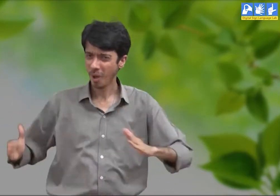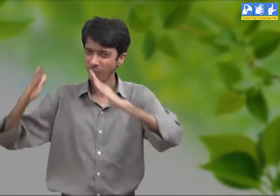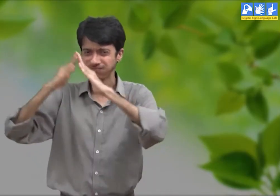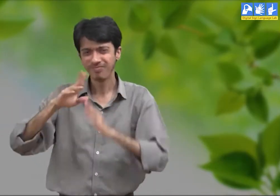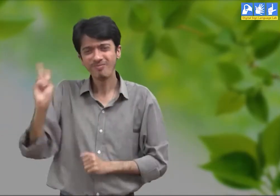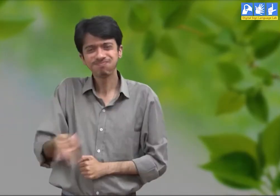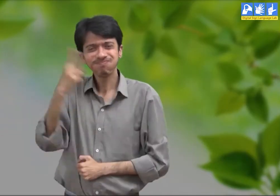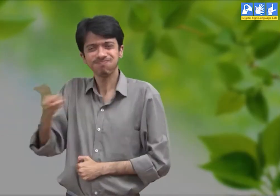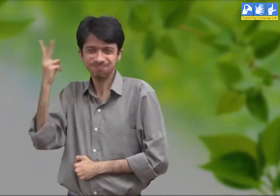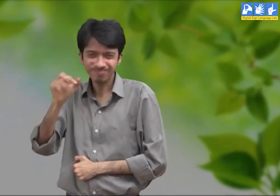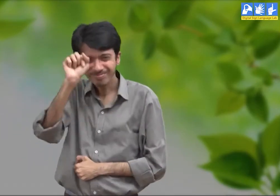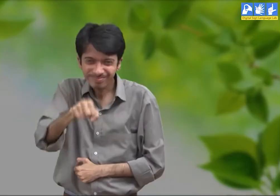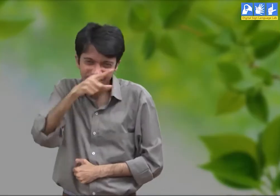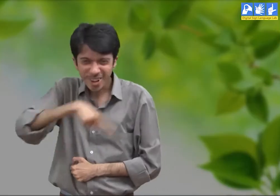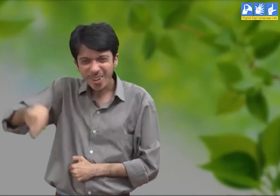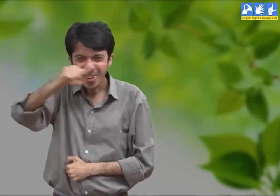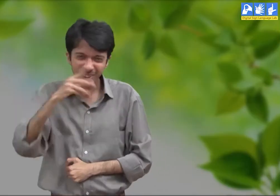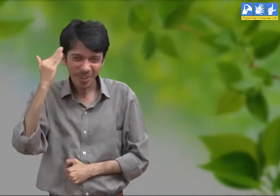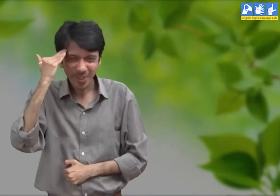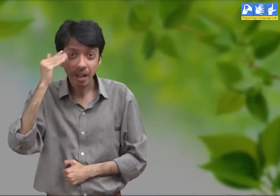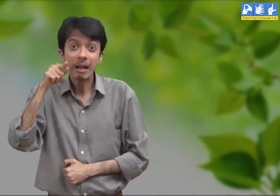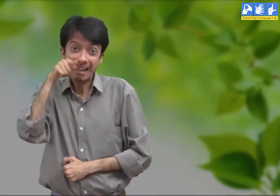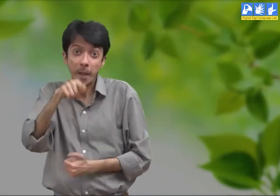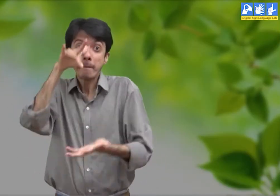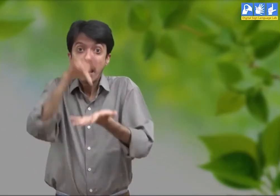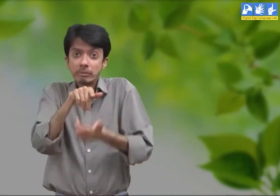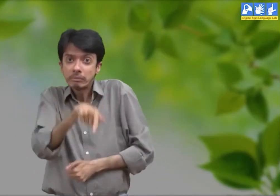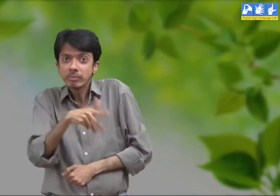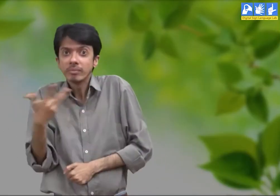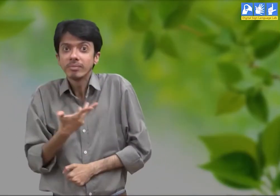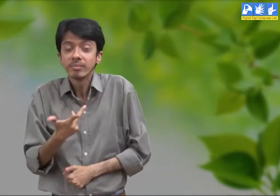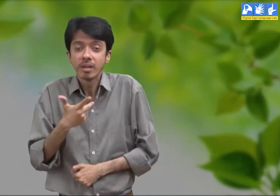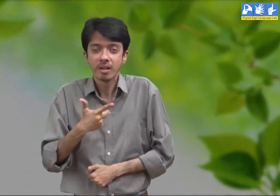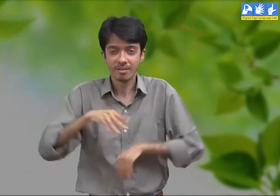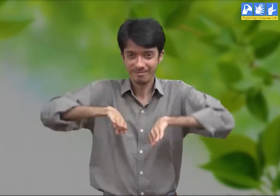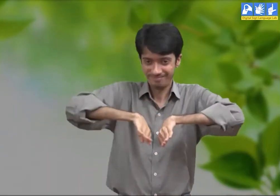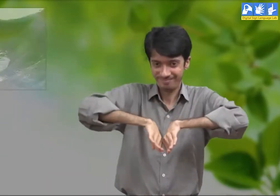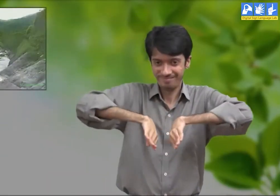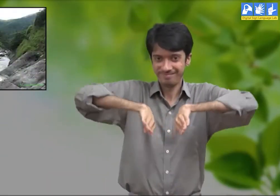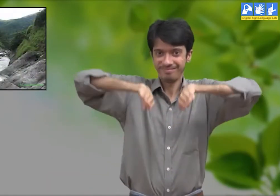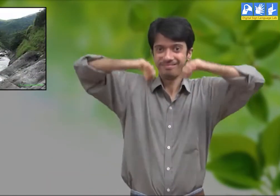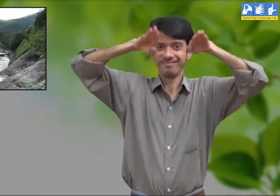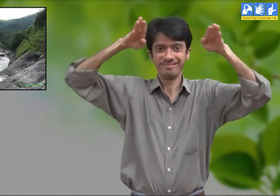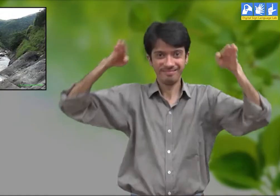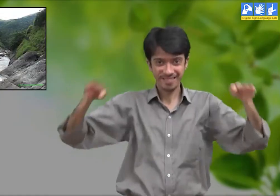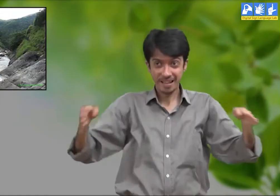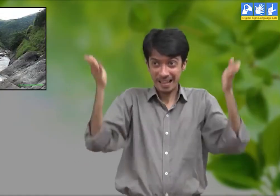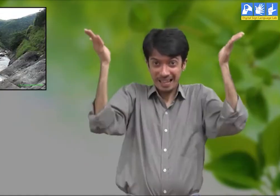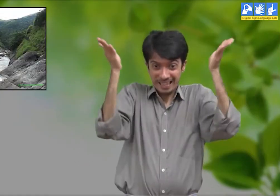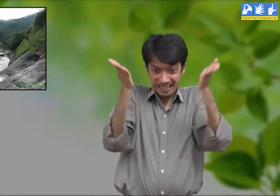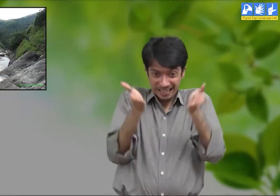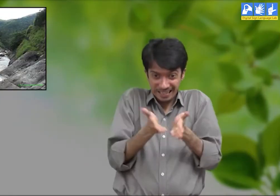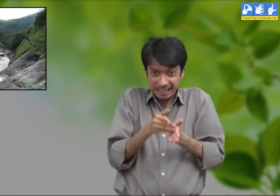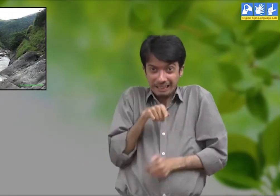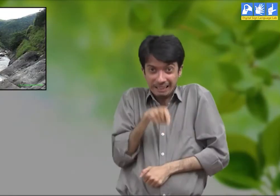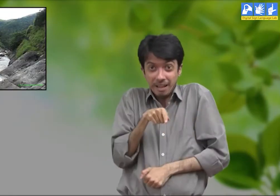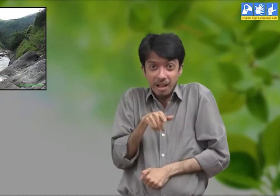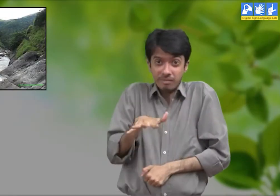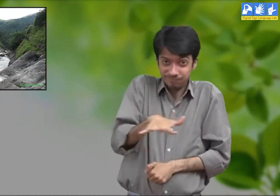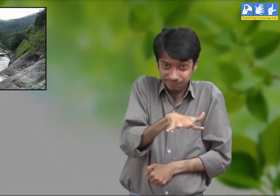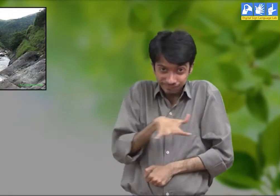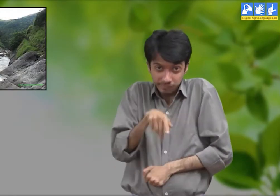You must know that this is a mountainous region and the valleys are formed in the mountainous region.